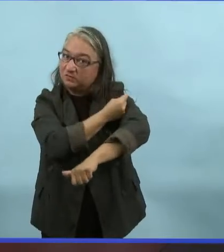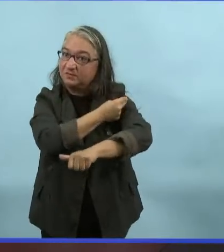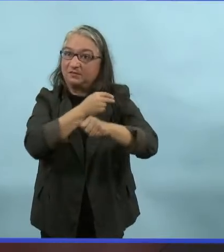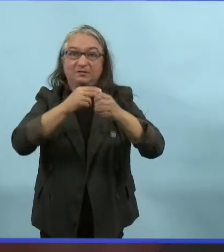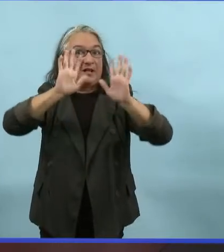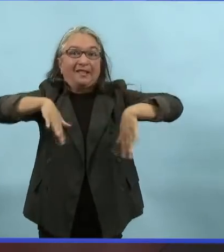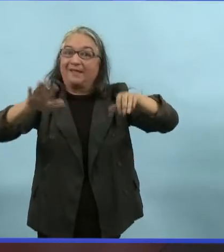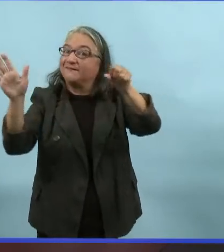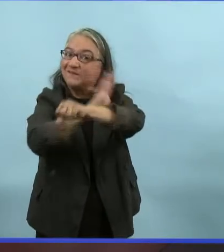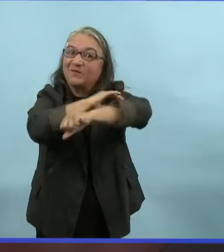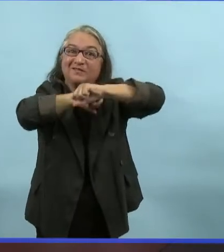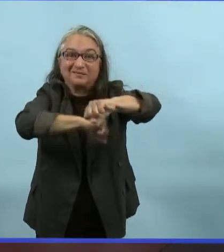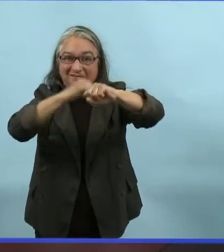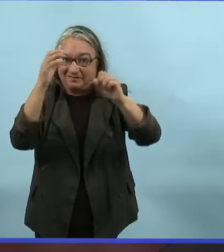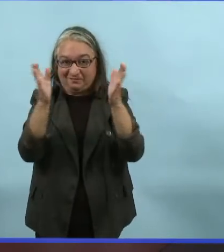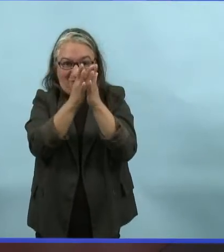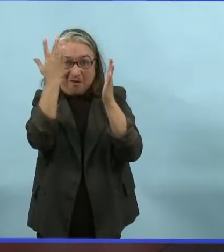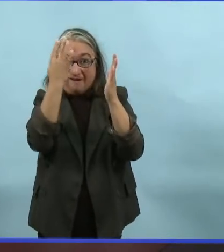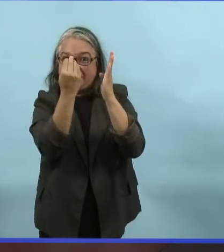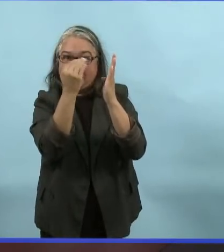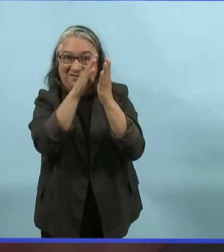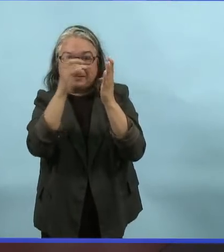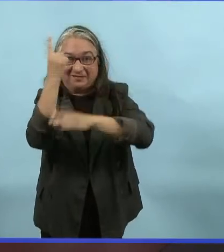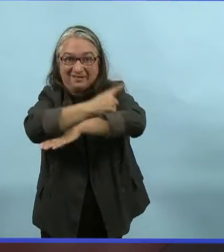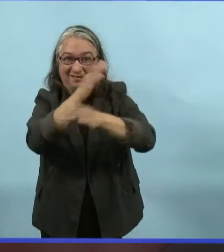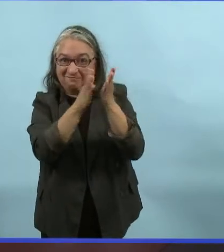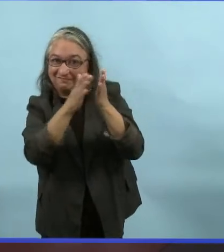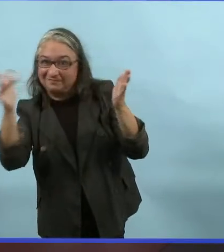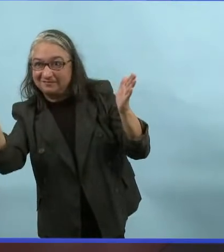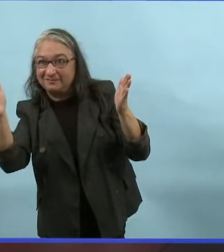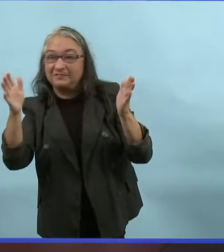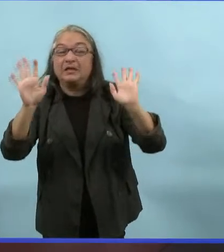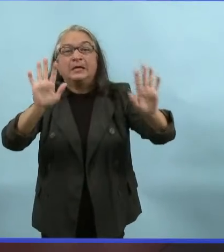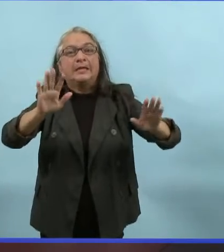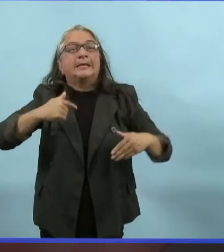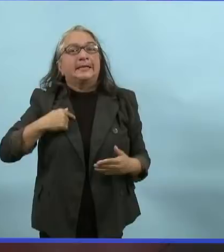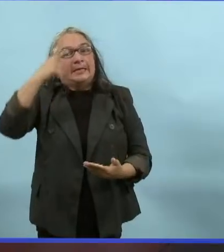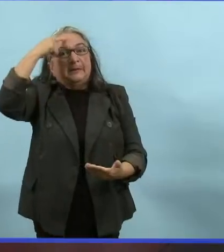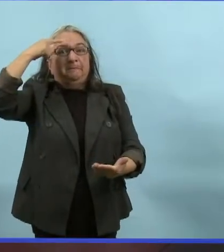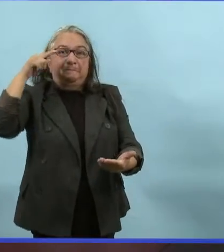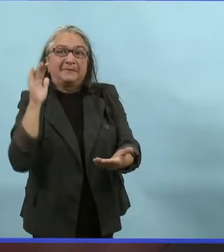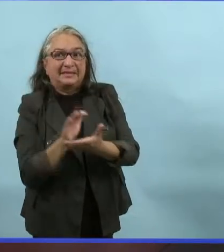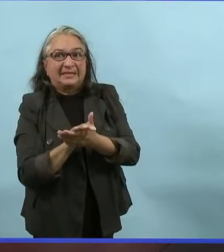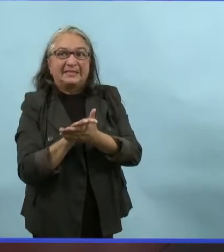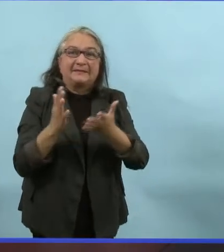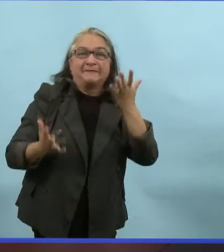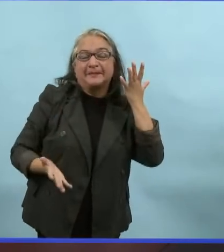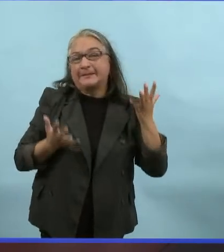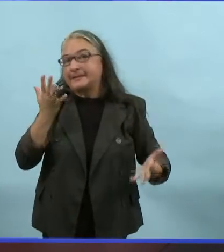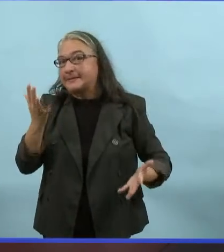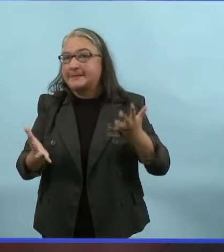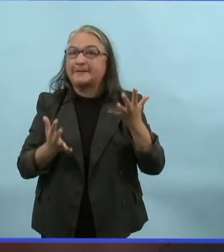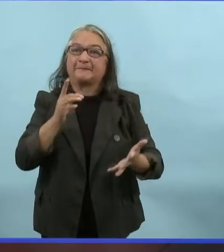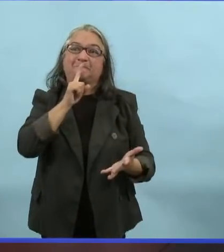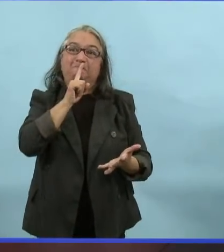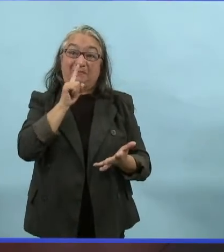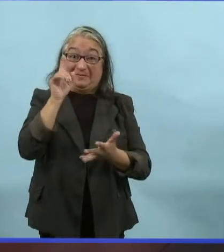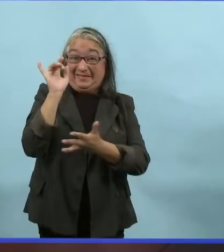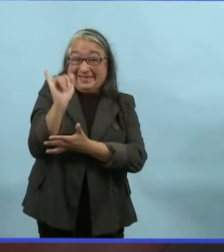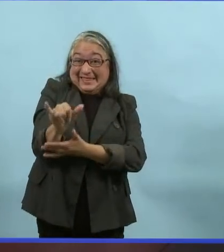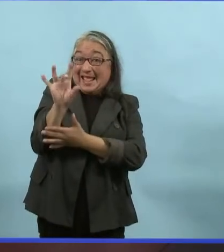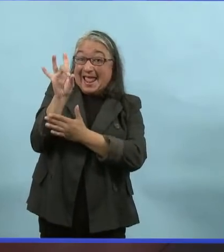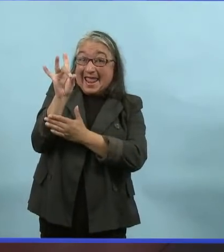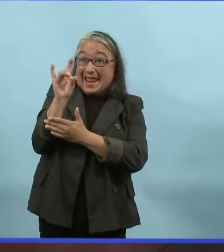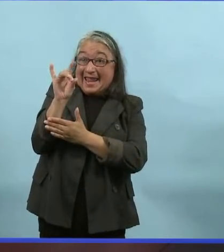i believe it's into the high 80s are not fully protected so we're seeing very very few people